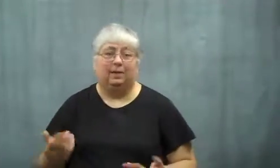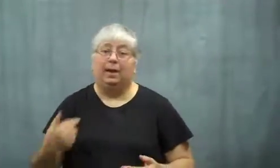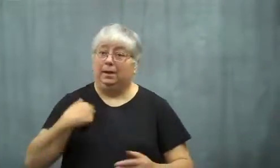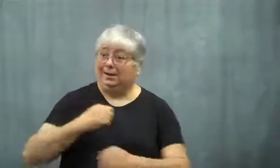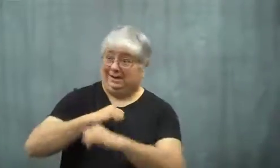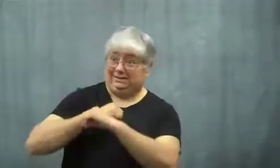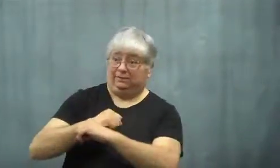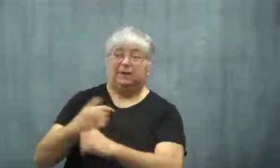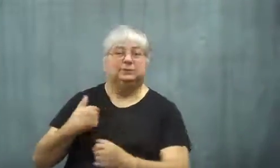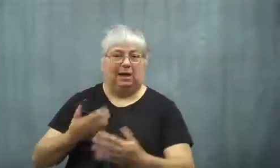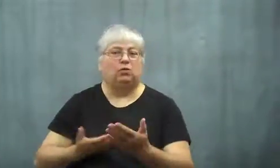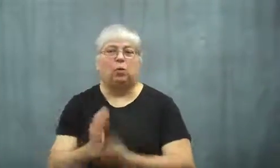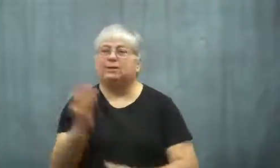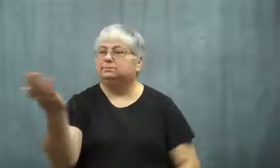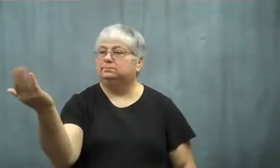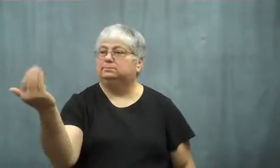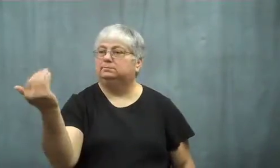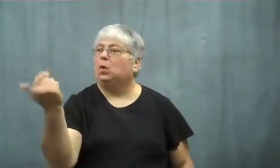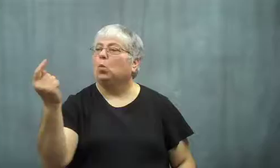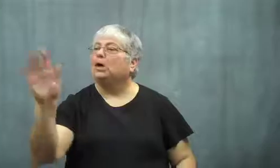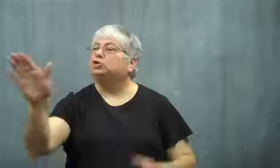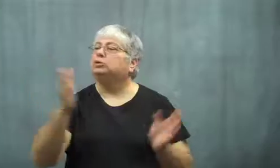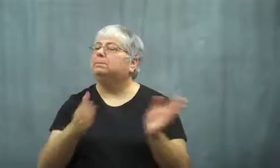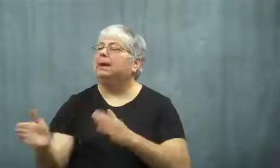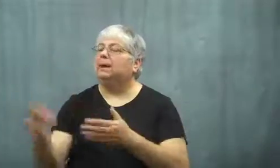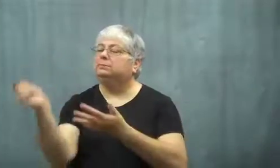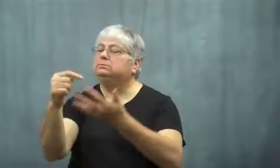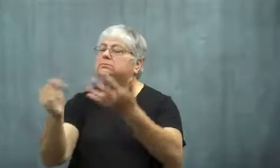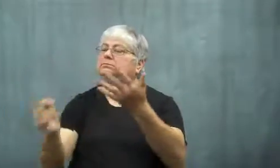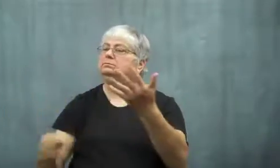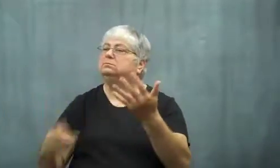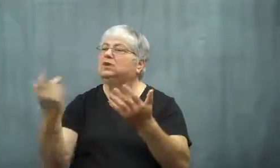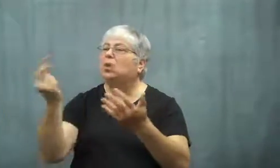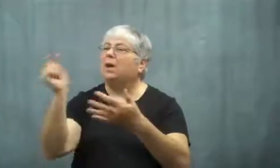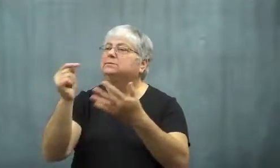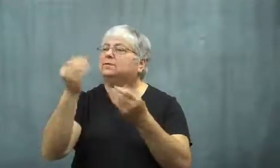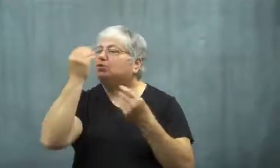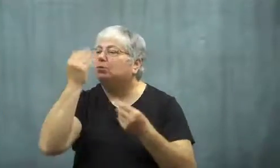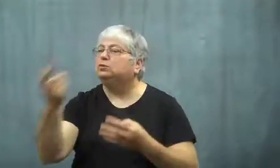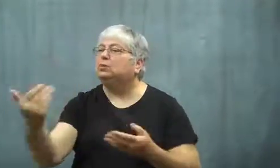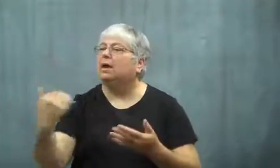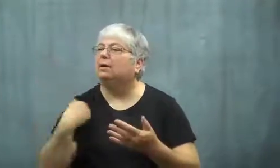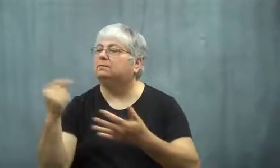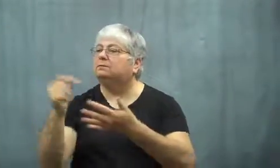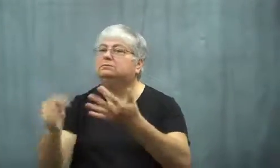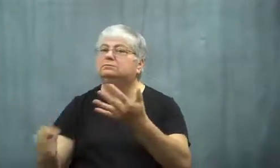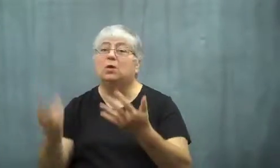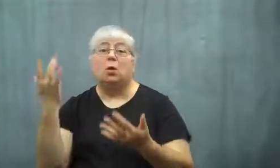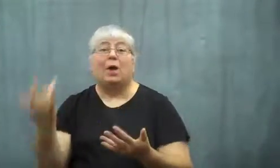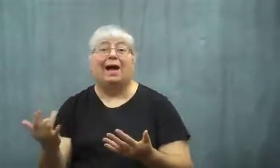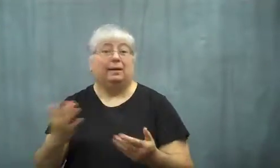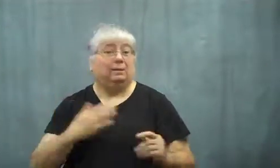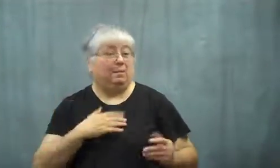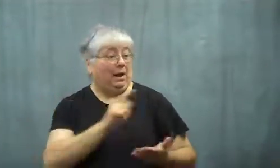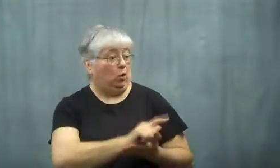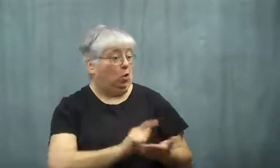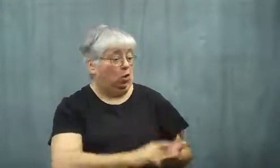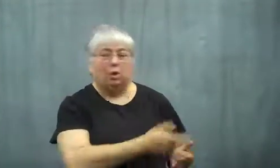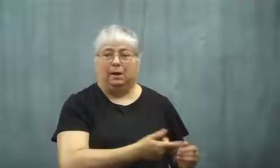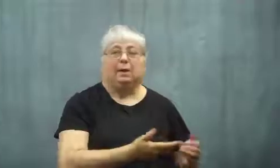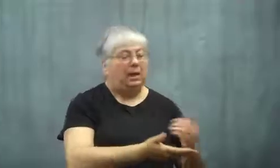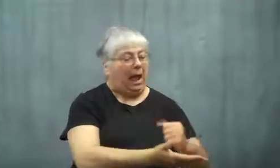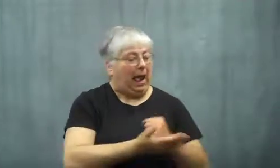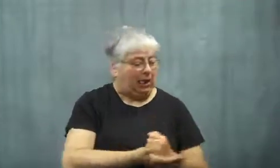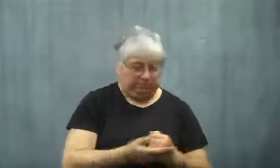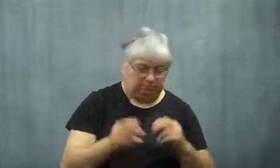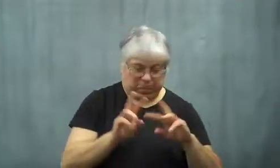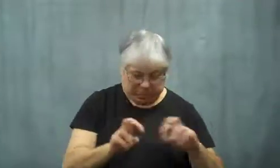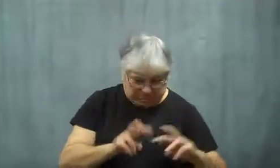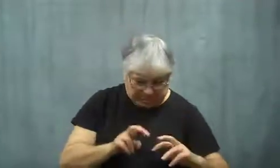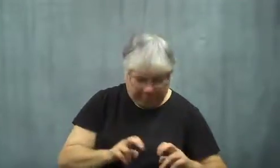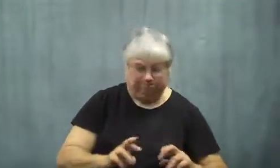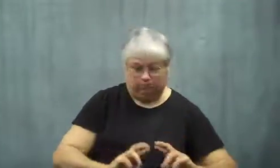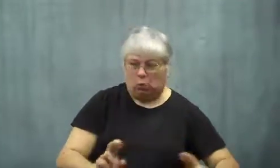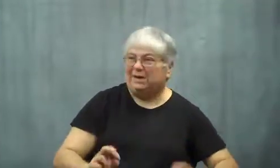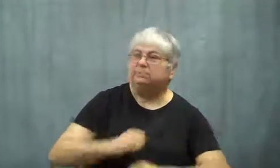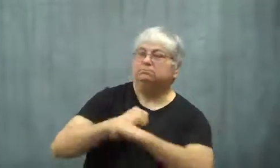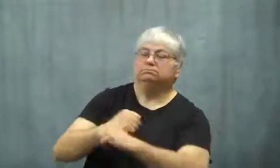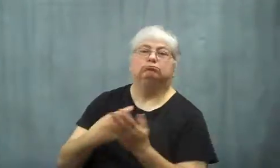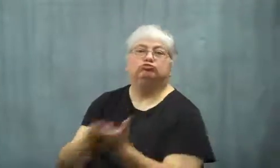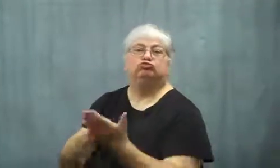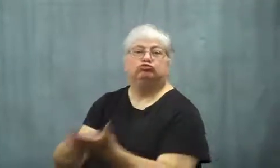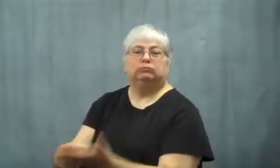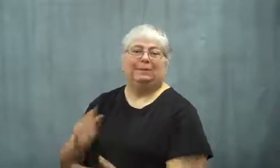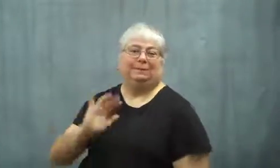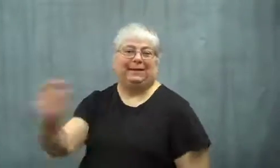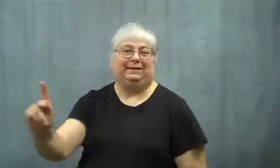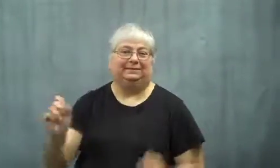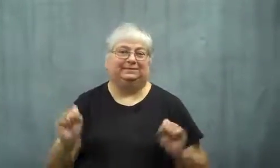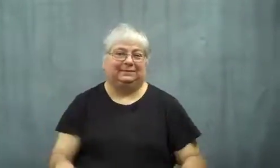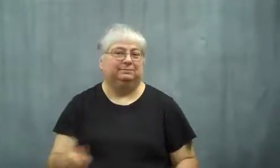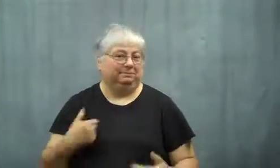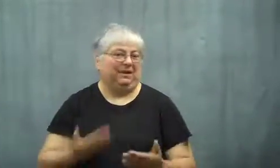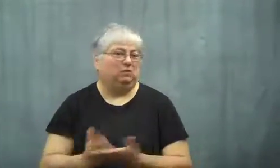The defendant has the right to access the prosecutor's case and evidence.